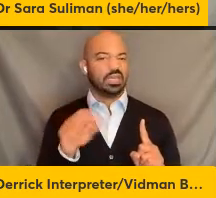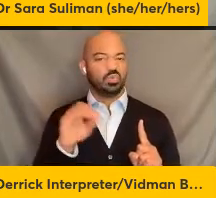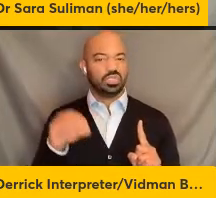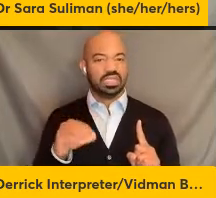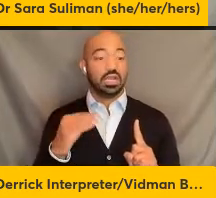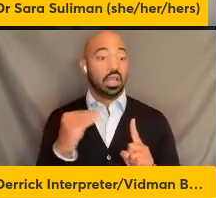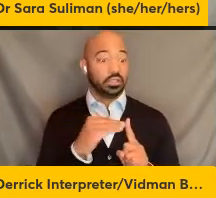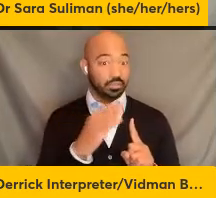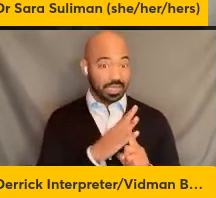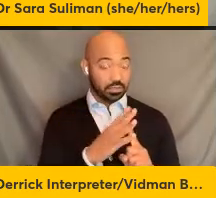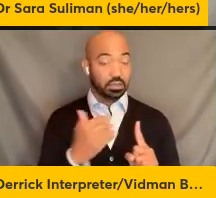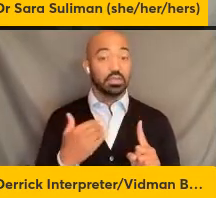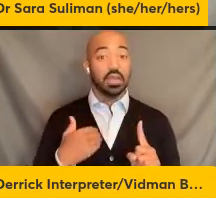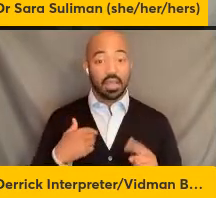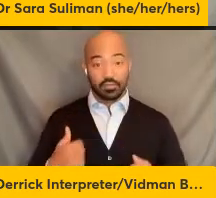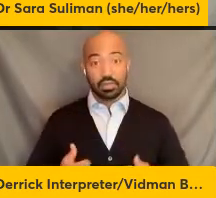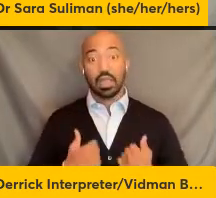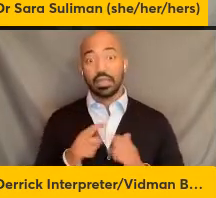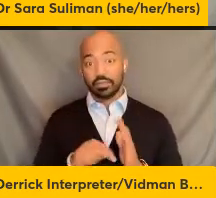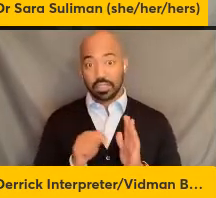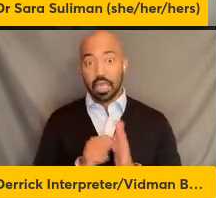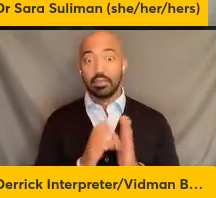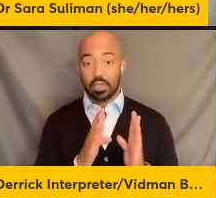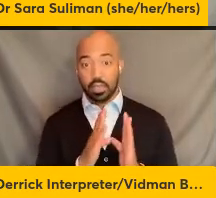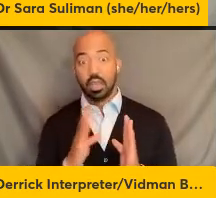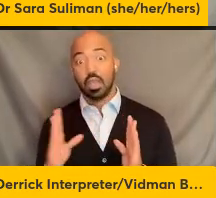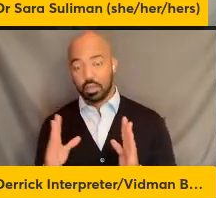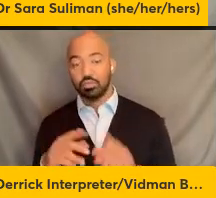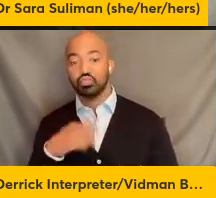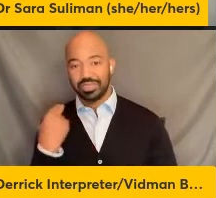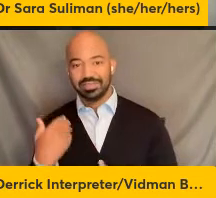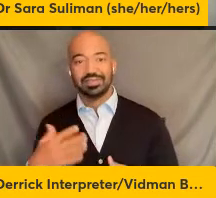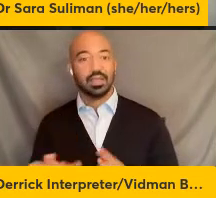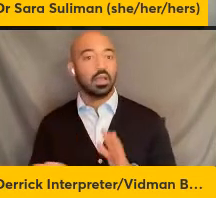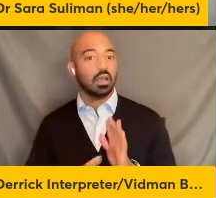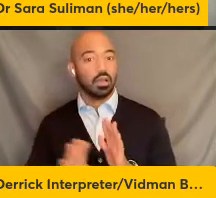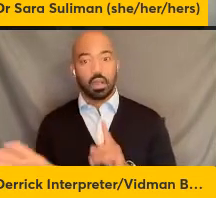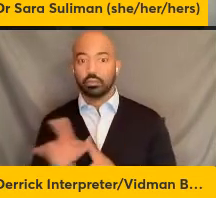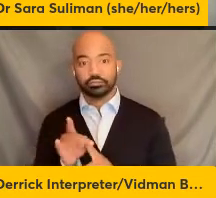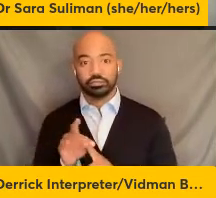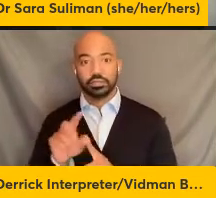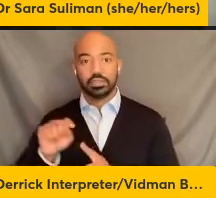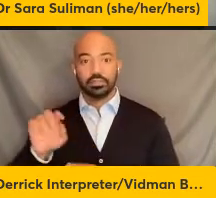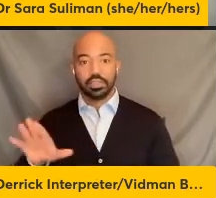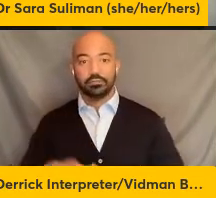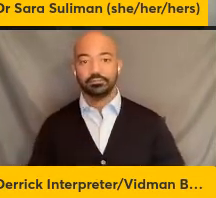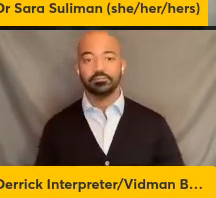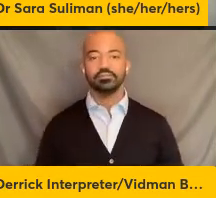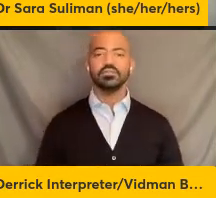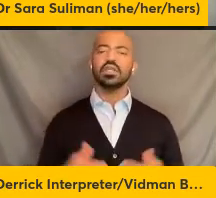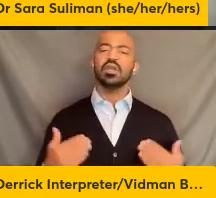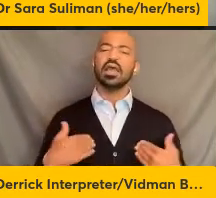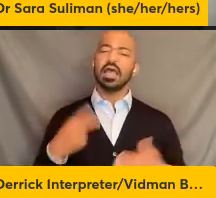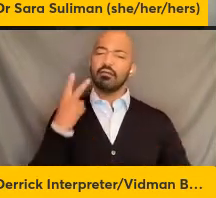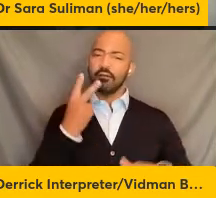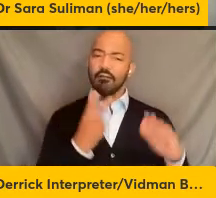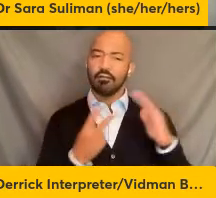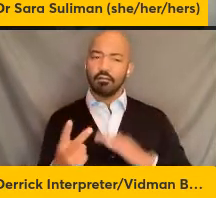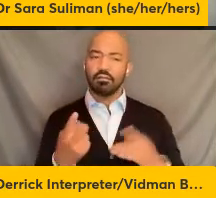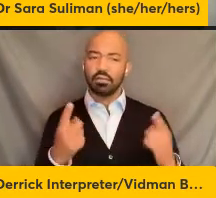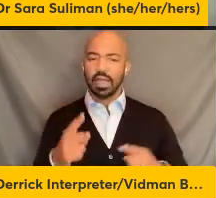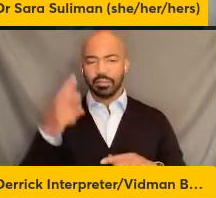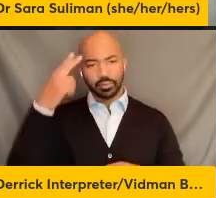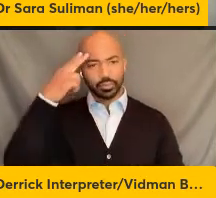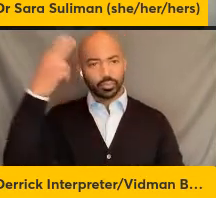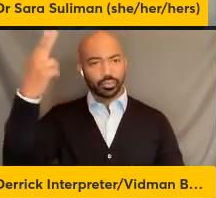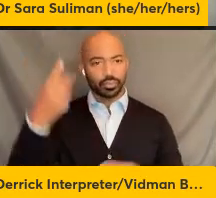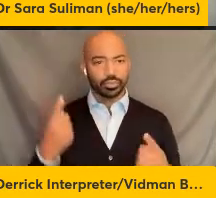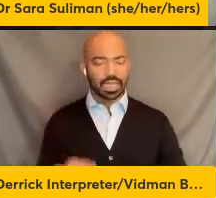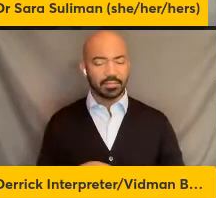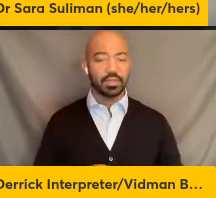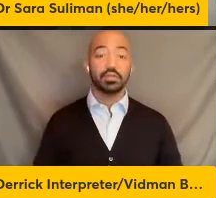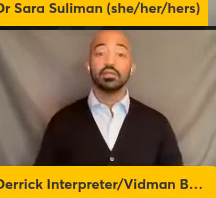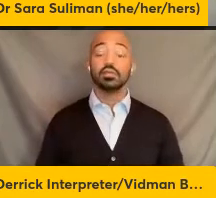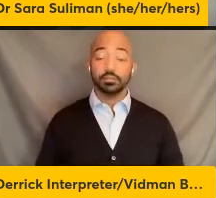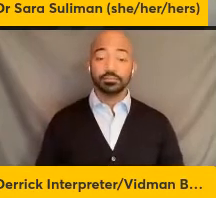lifetime risk of developing active TB disease. So this leads to several hypotheses, and especially since hosts would be infected